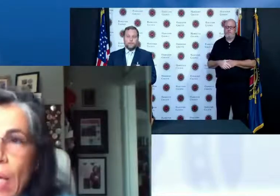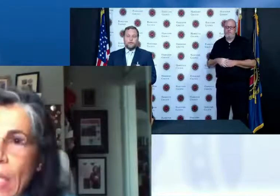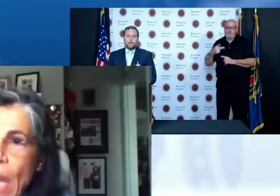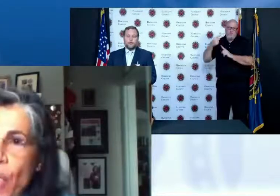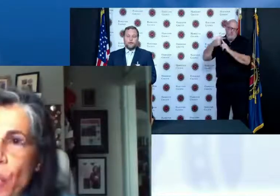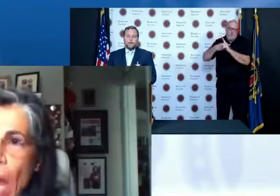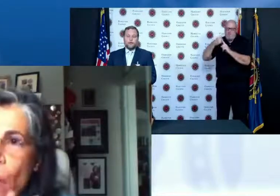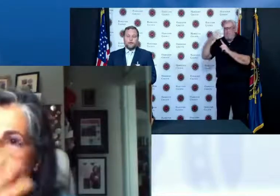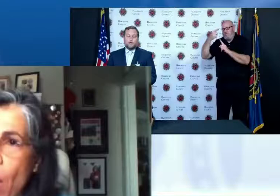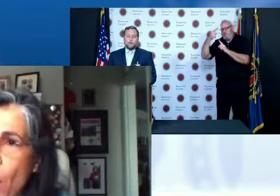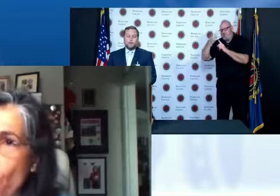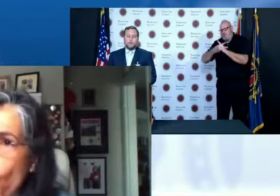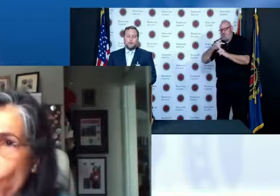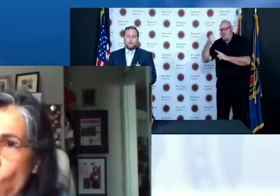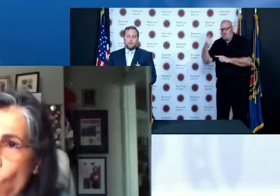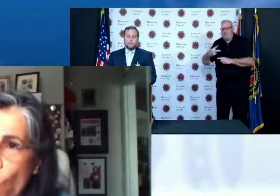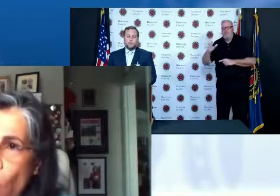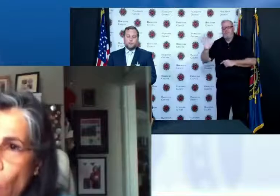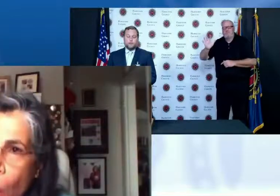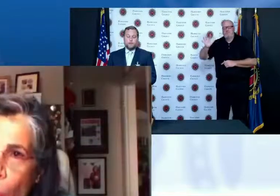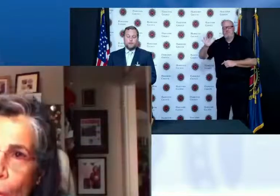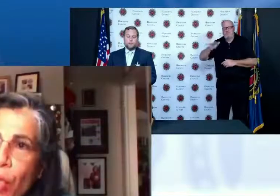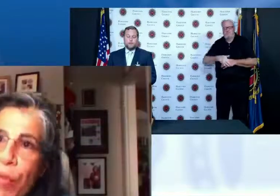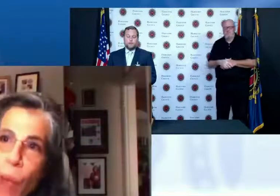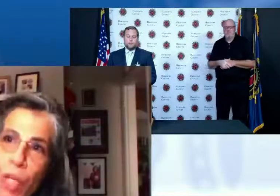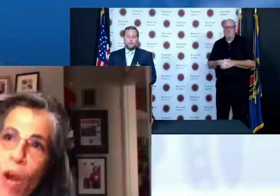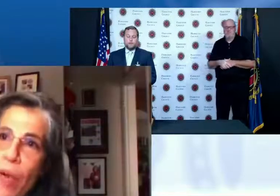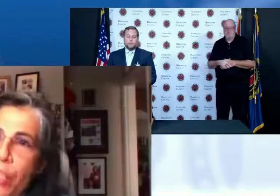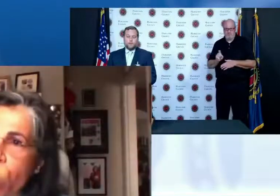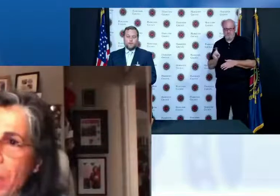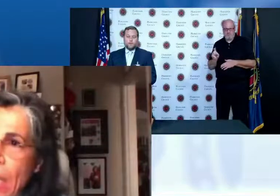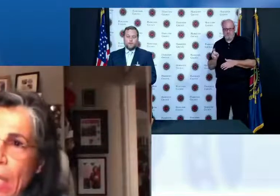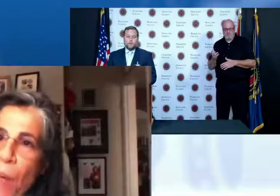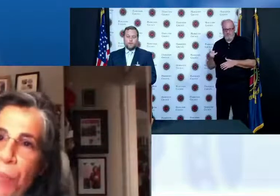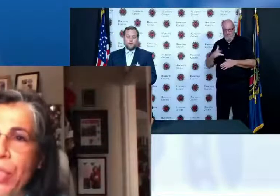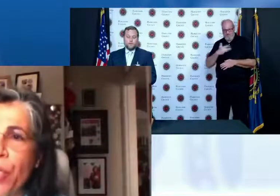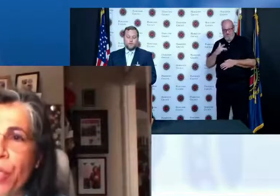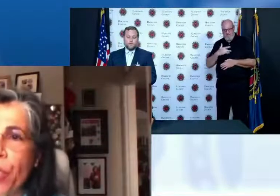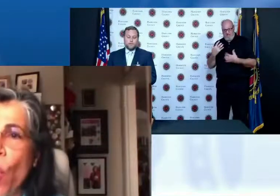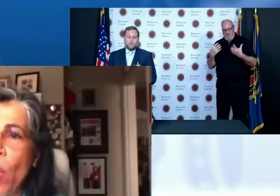are you how come where do you think we are in terms of hitting that particular goal